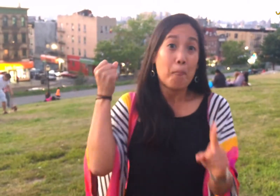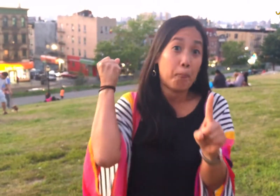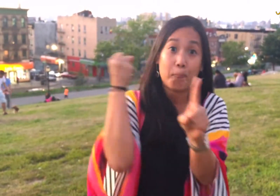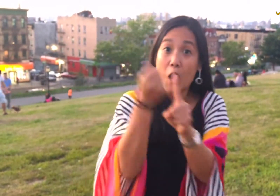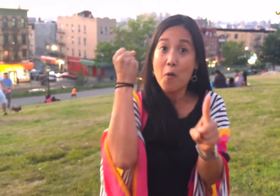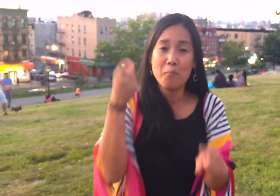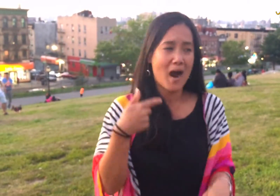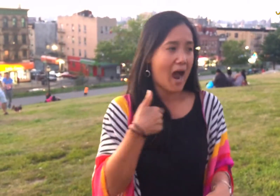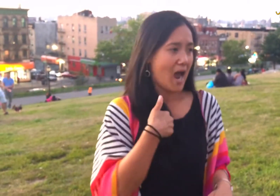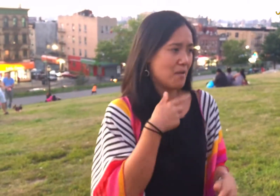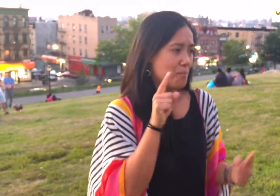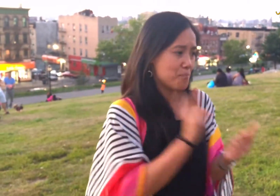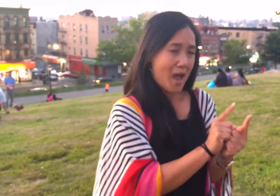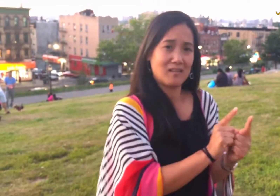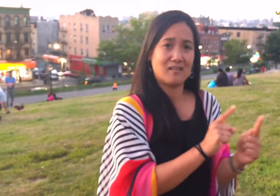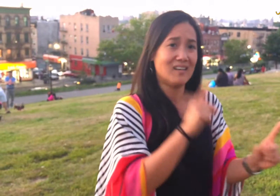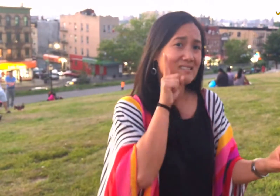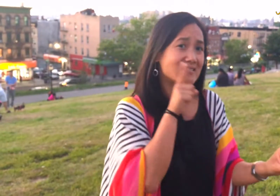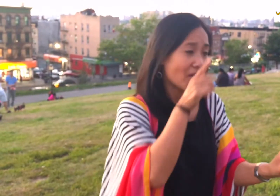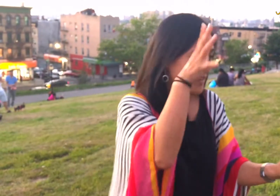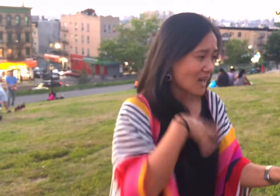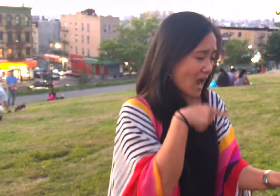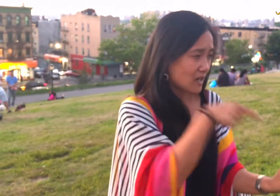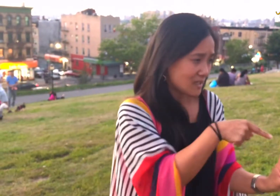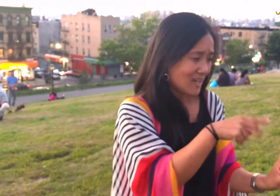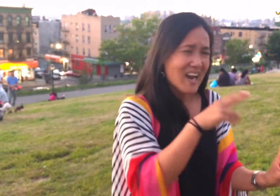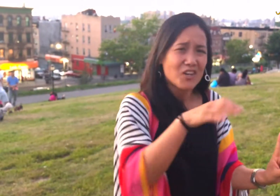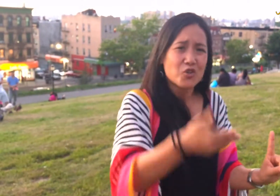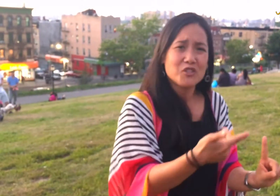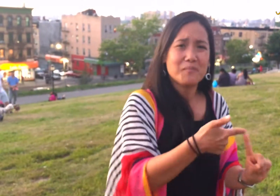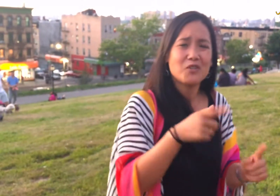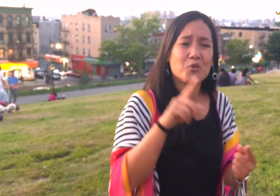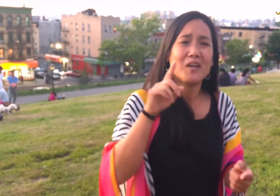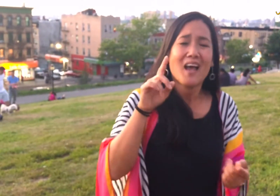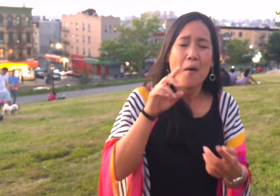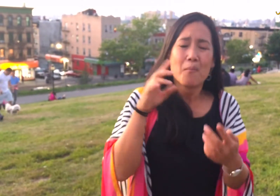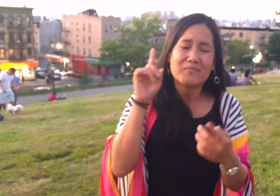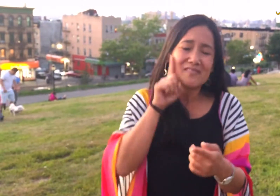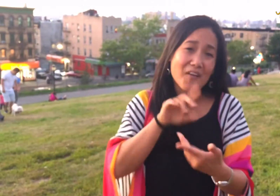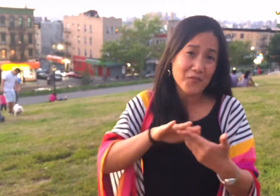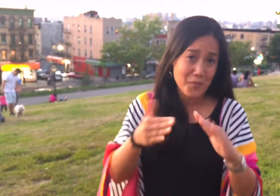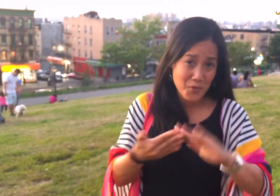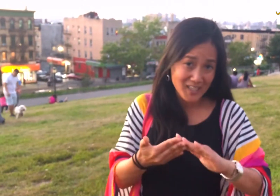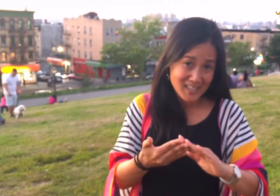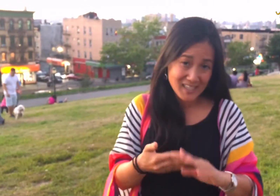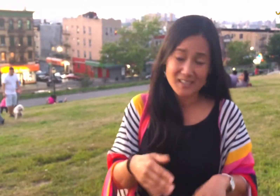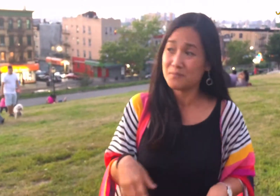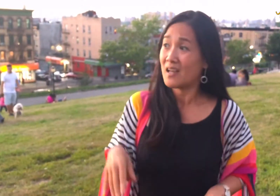Then BOOM, I met a deaf guy who introduced me to the deaf community.